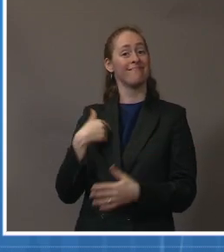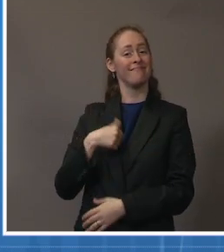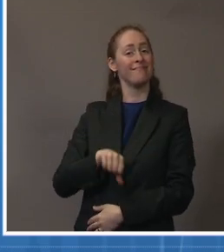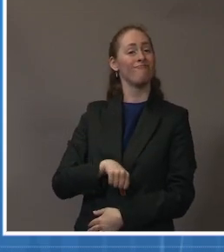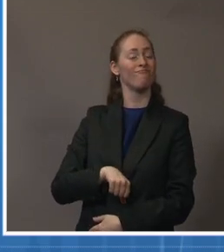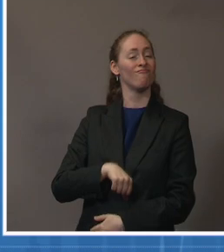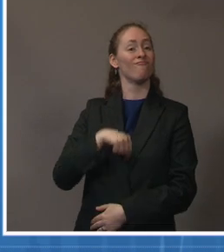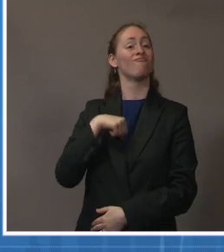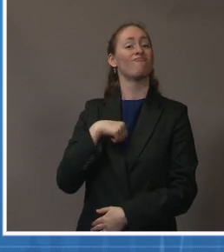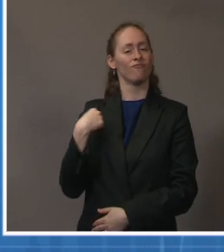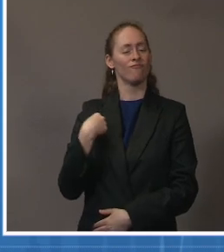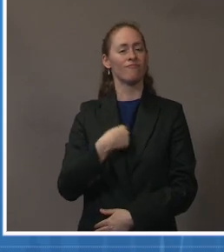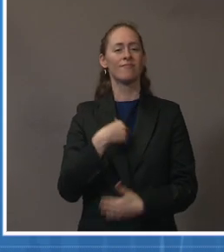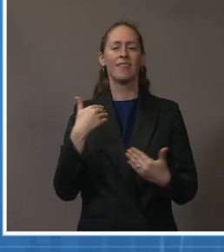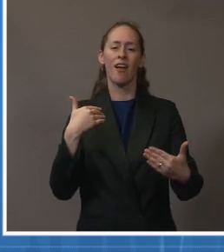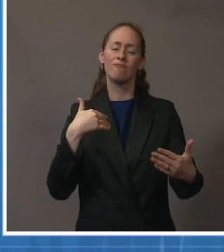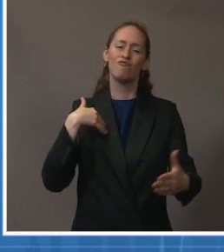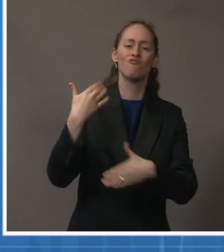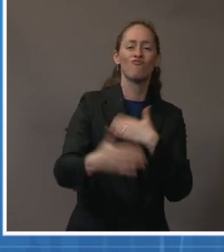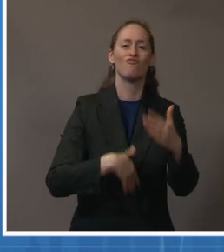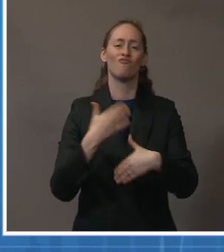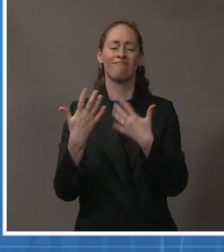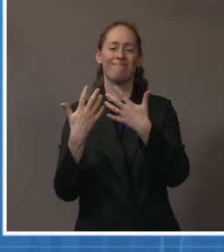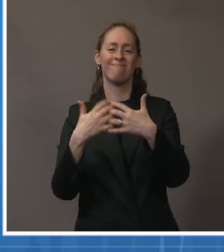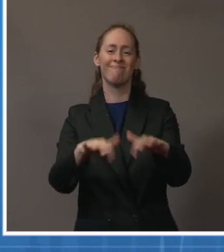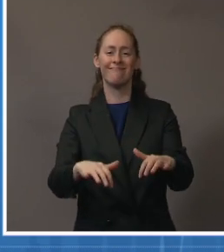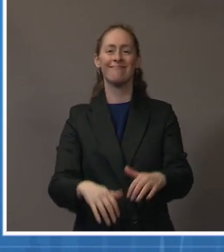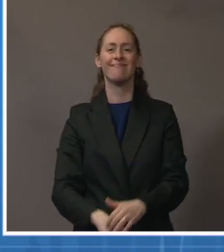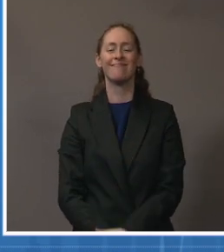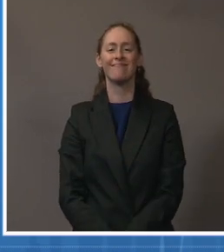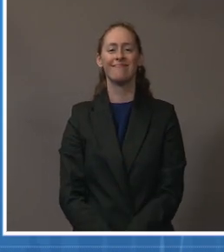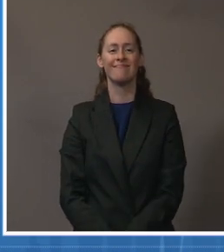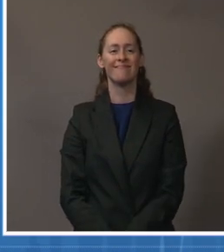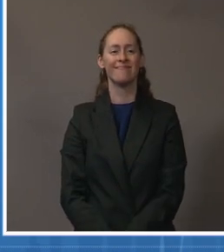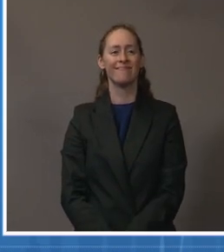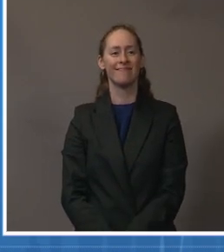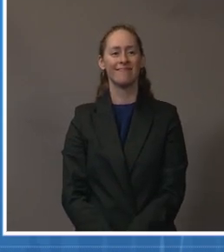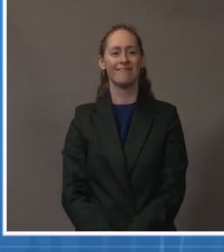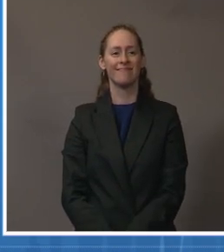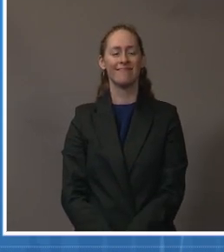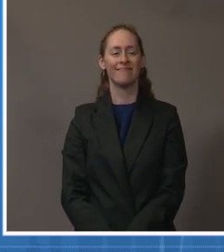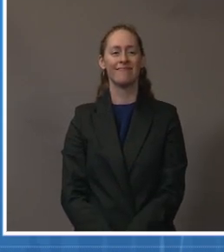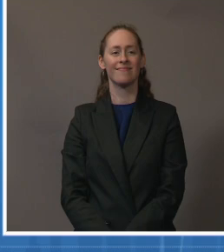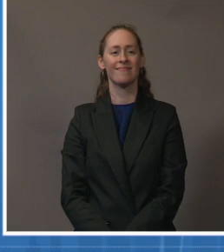Mr. Zients: Okay. Now over to Dr. Walensky. Dr. Walensky? Dr. Walensky: Good morning. It's great to be back with you today.